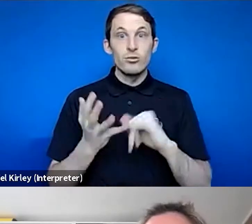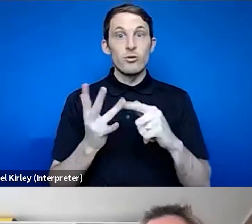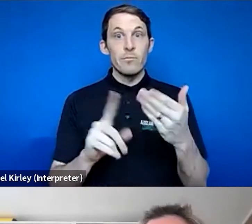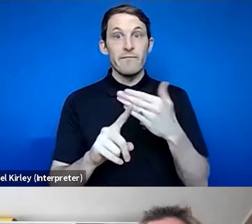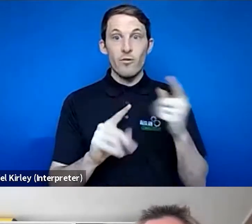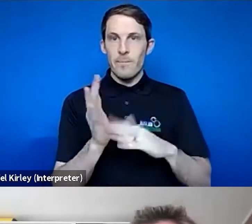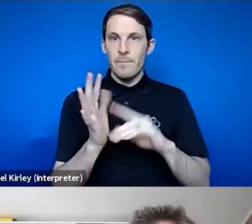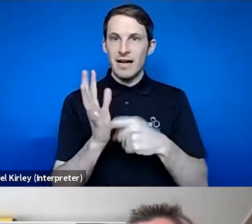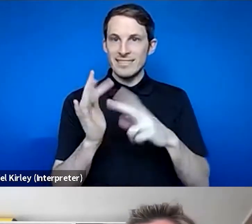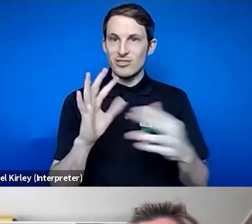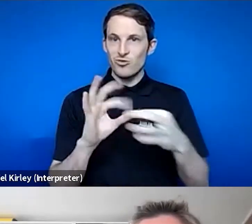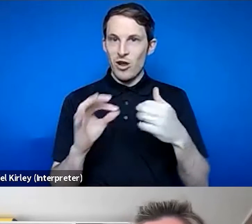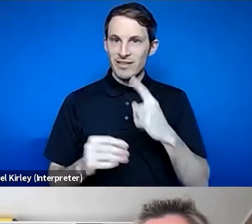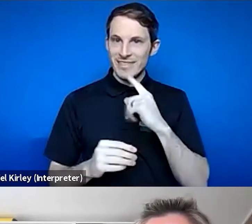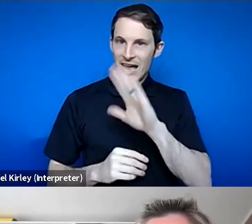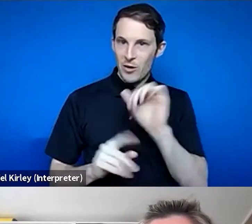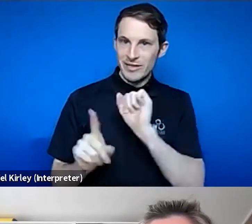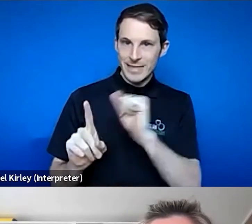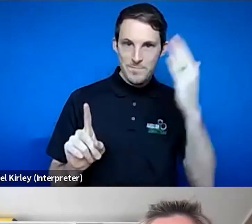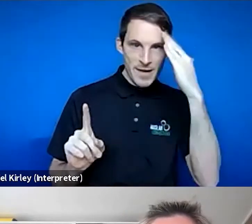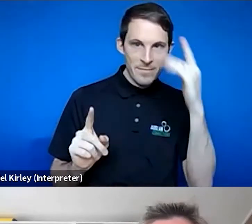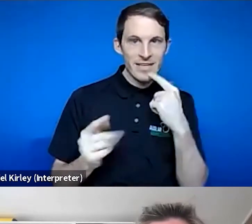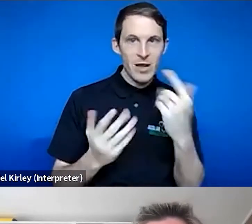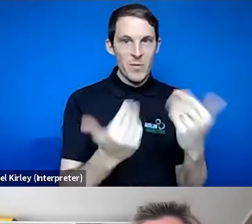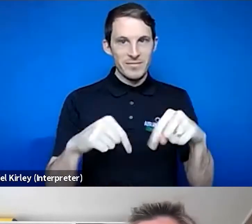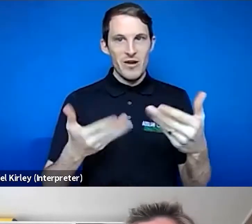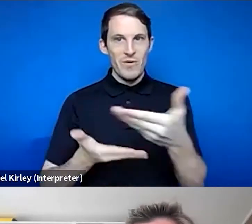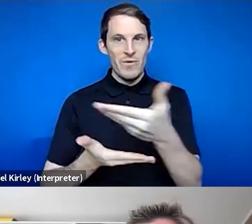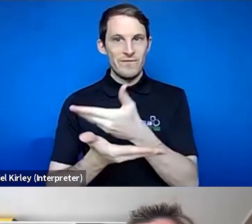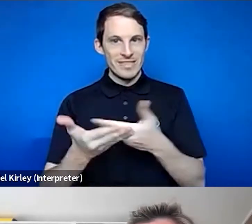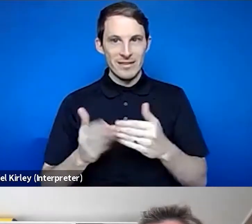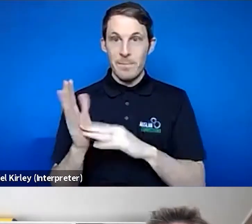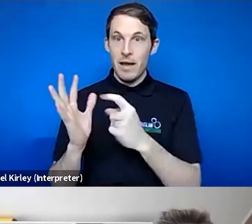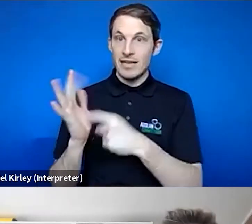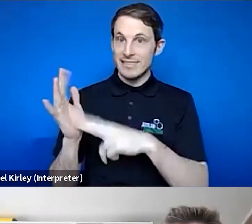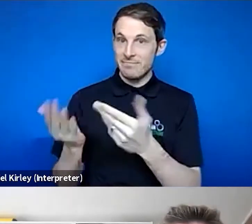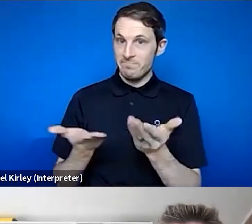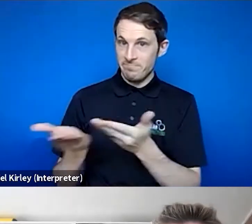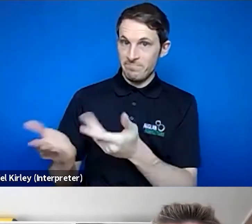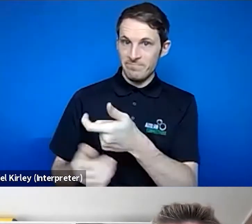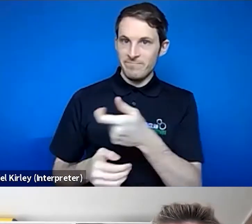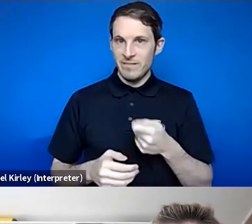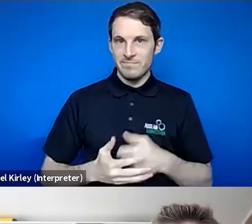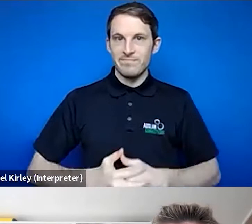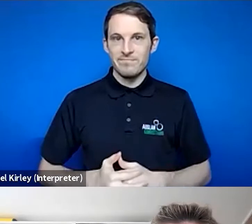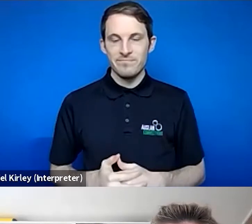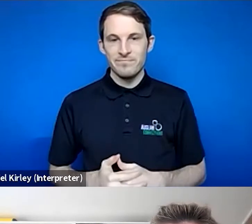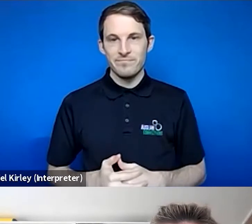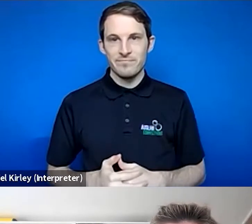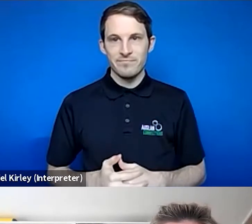I'd like to say hello to his mum and welcome her to the conversation. And Martin, over to you.